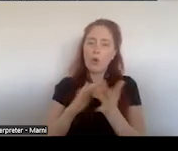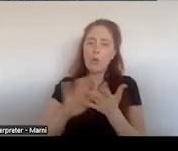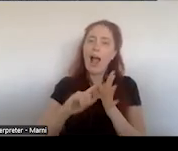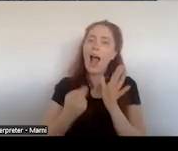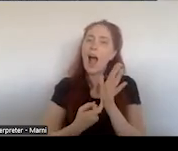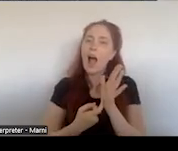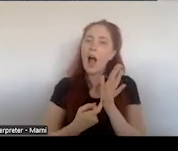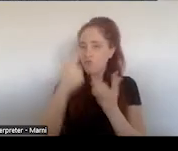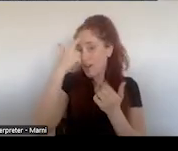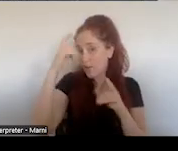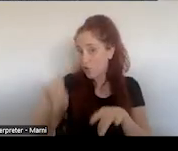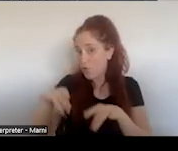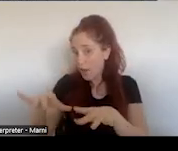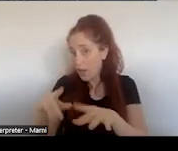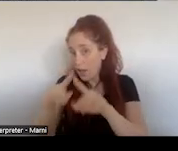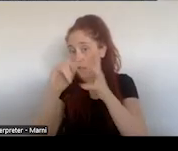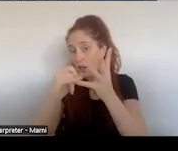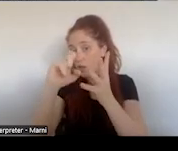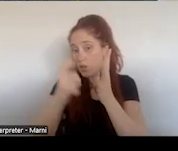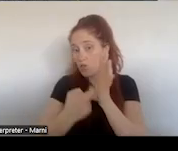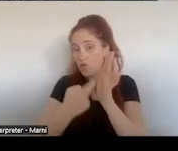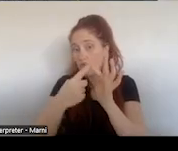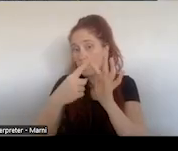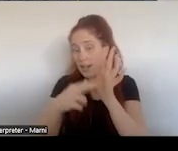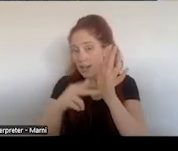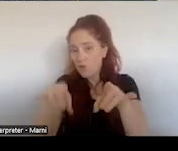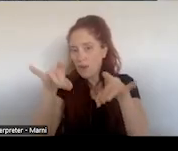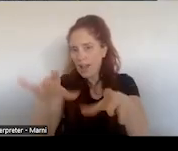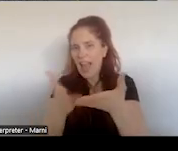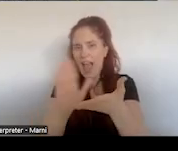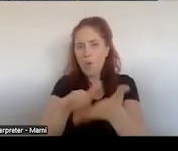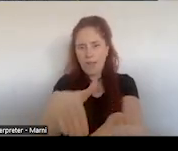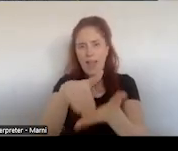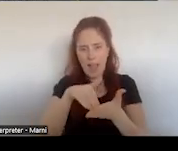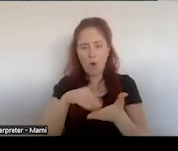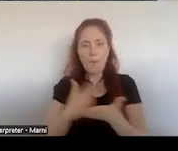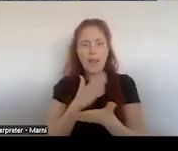Australia in making sure the plan has real and sustainable impact on the Australian arts,